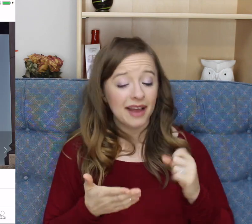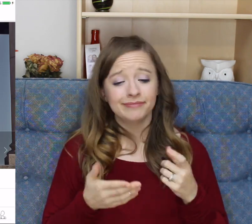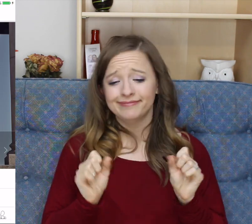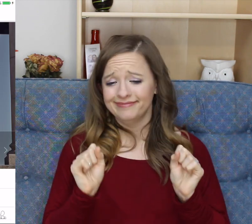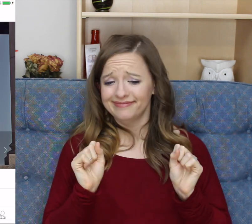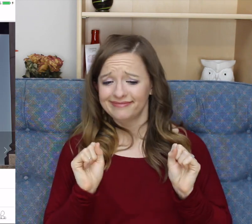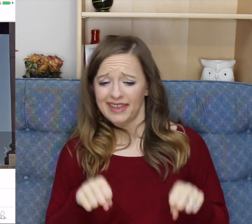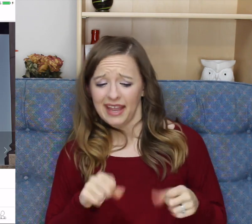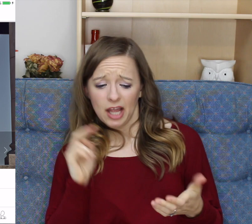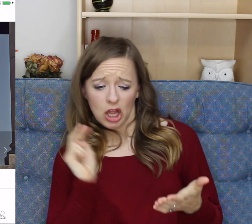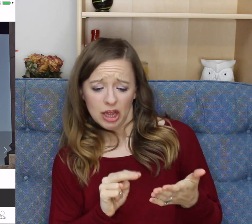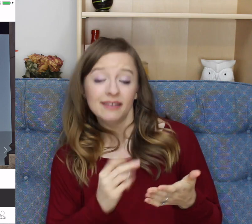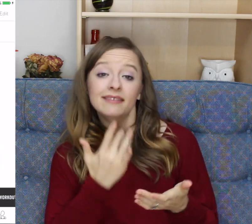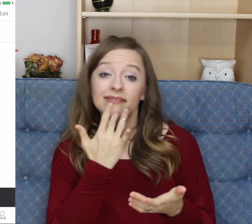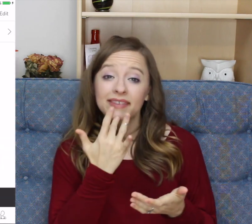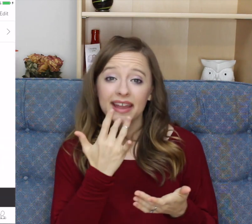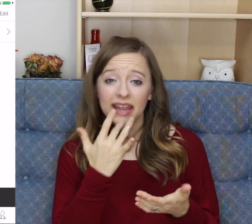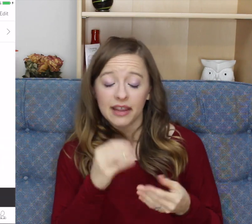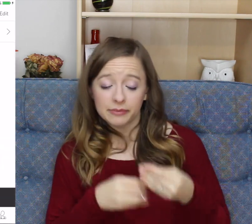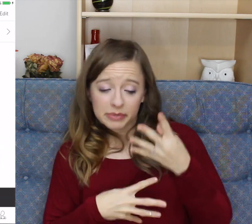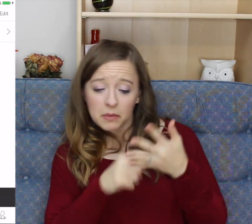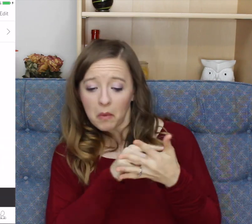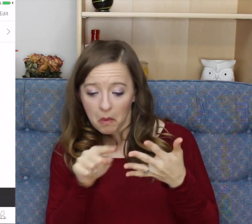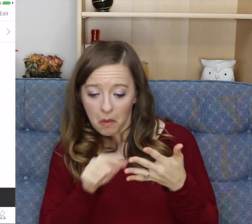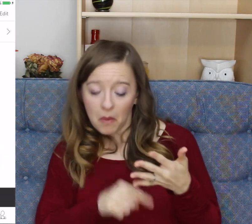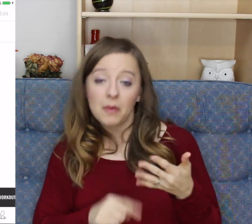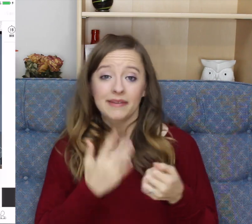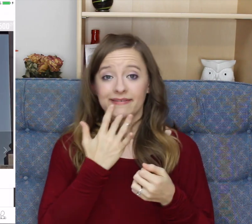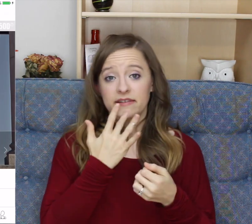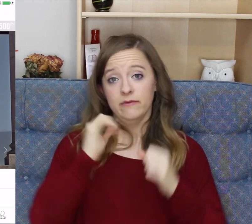on there. So I can just look in Favorites and it will have my favorites